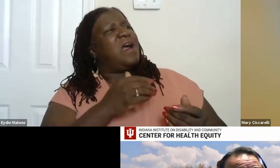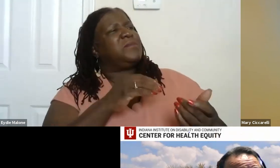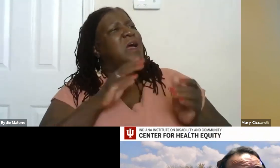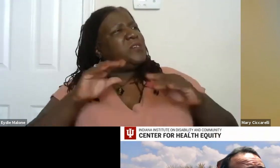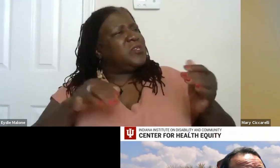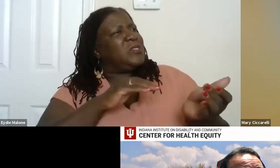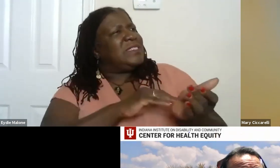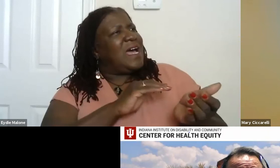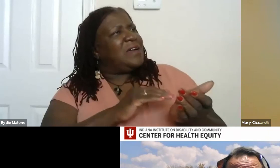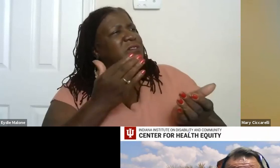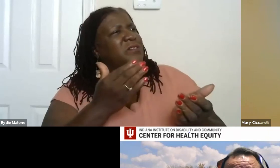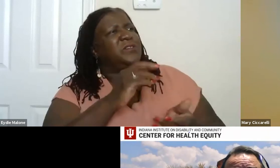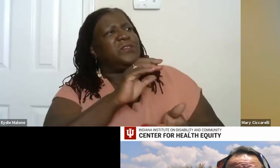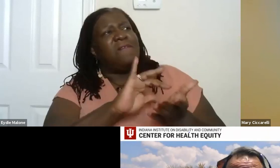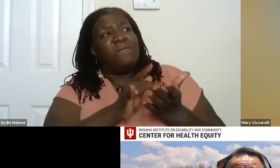specifically talking about DR. MARY CICCARELLI: From what I've read